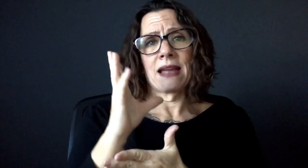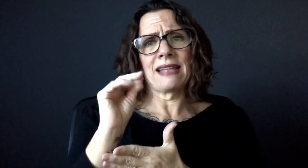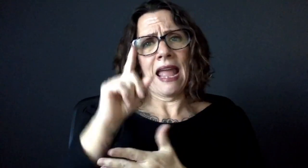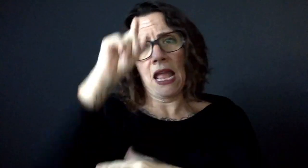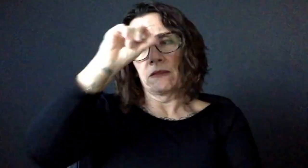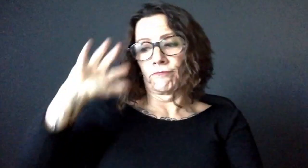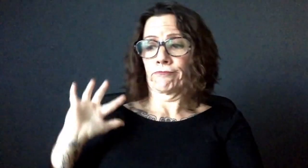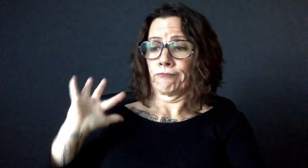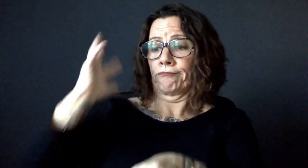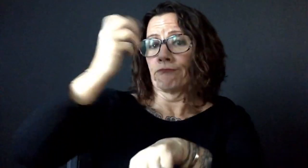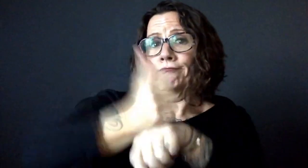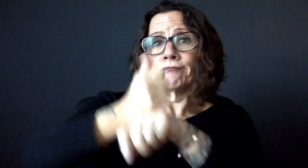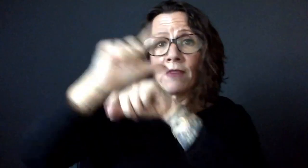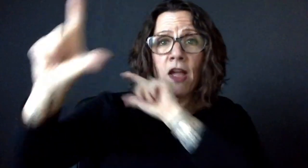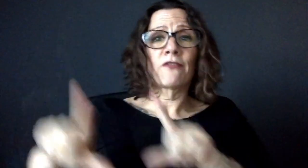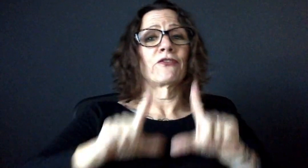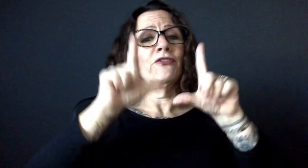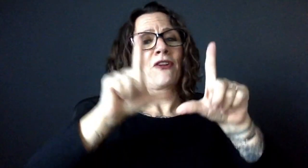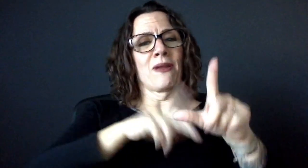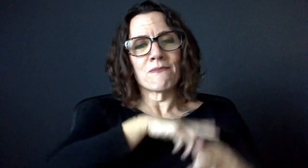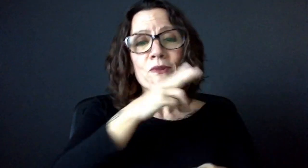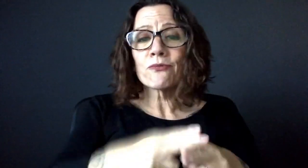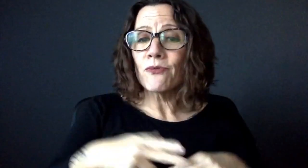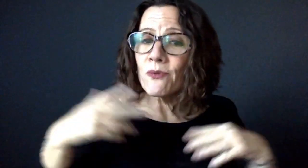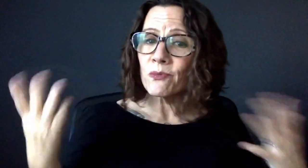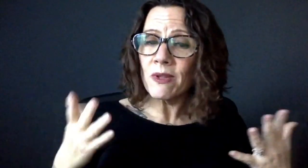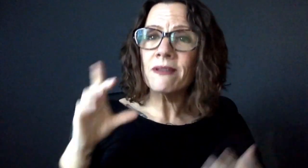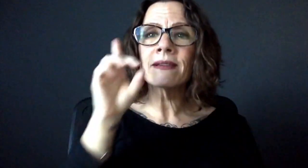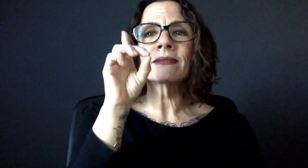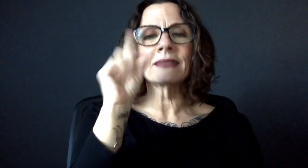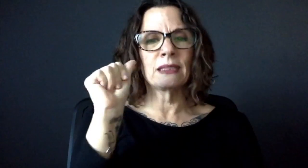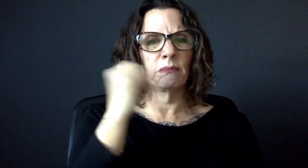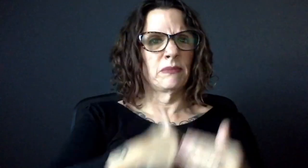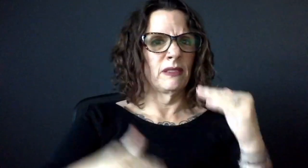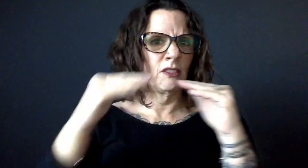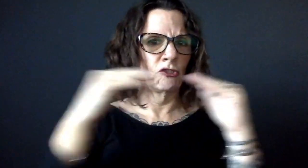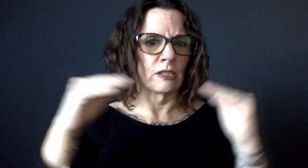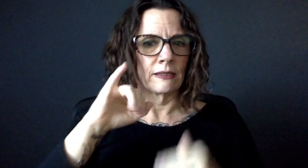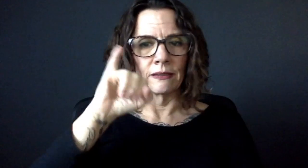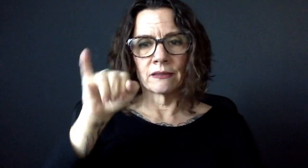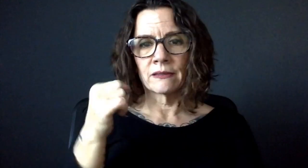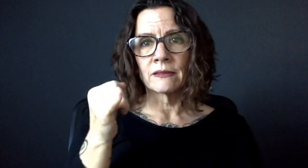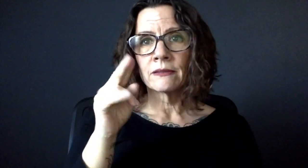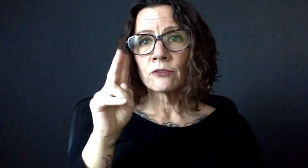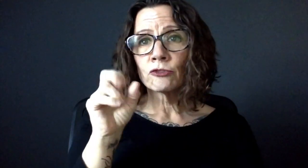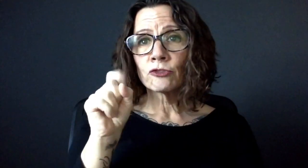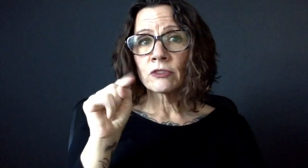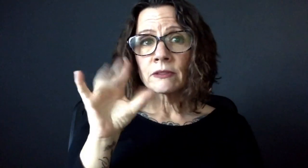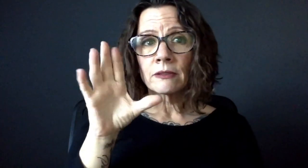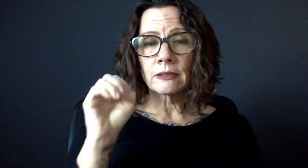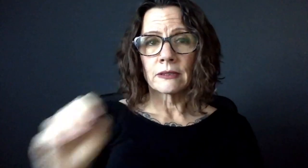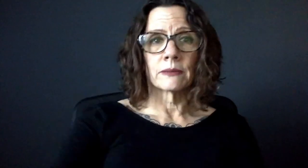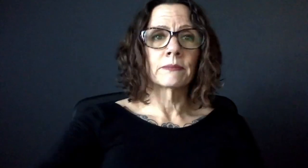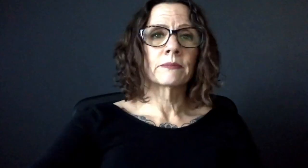ultimately launched a framework we called Disability Justice.